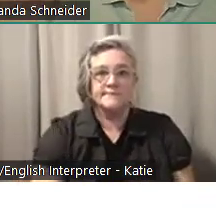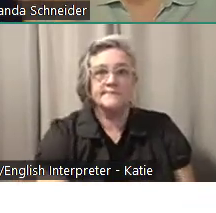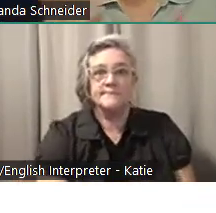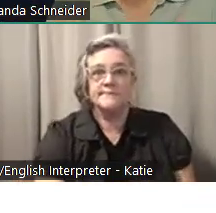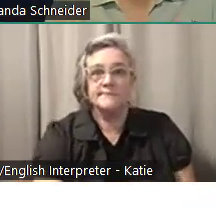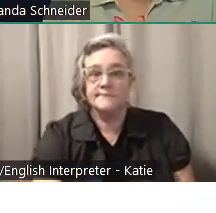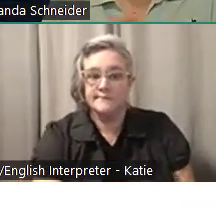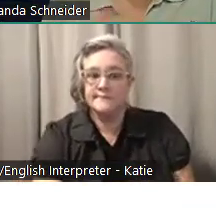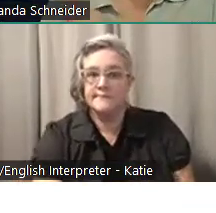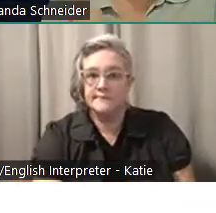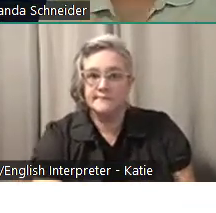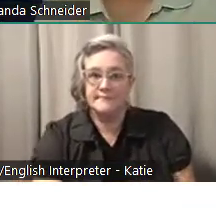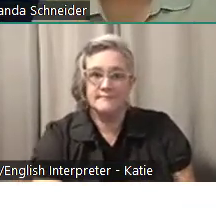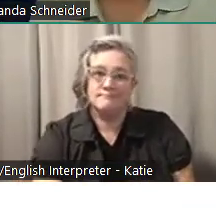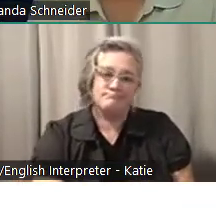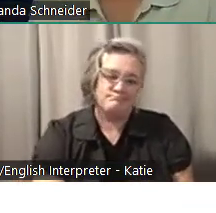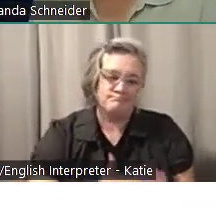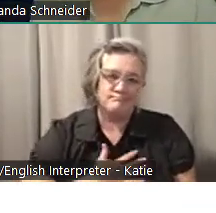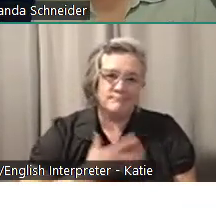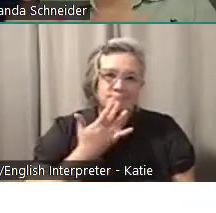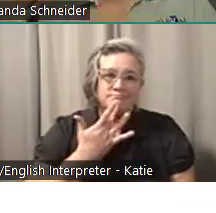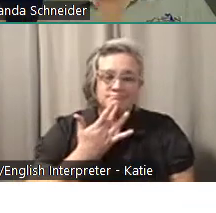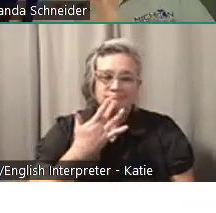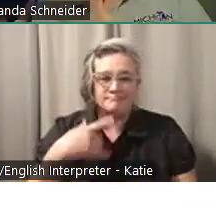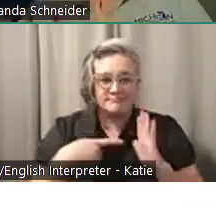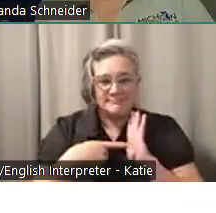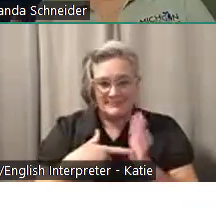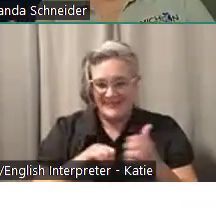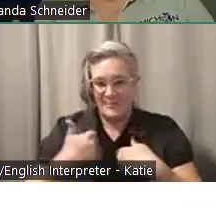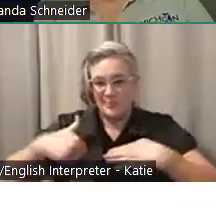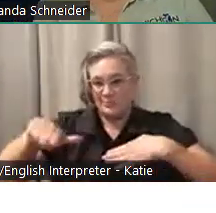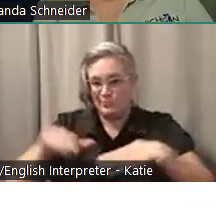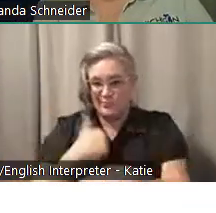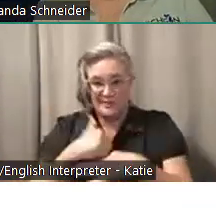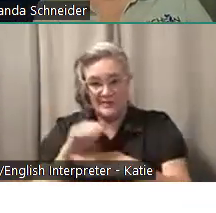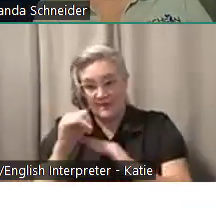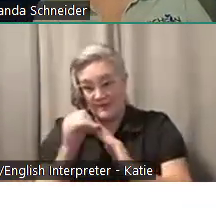So, my favorite example with how to practice this skill of